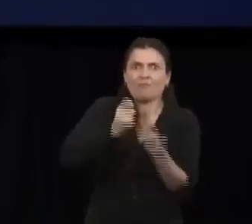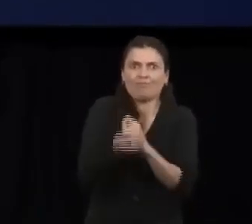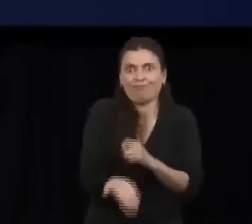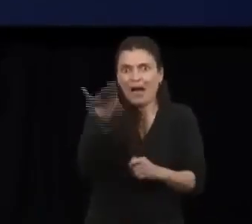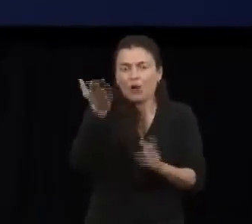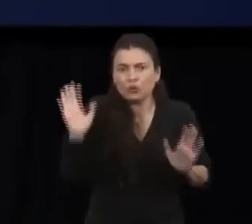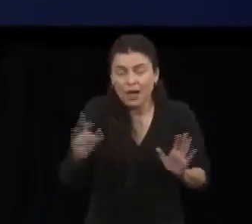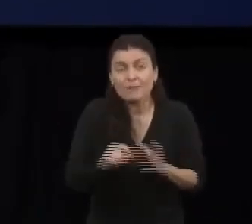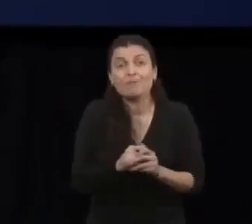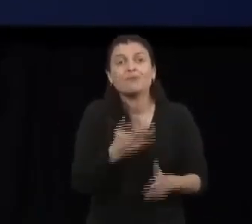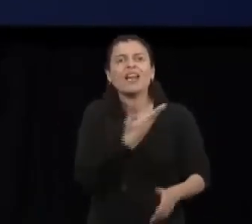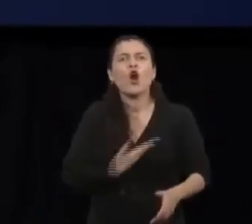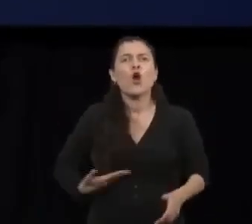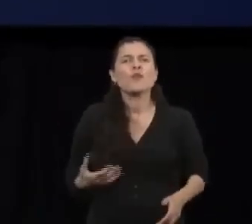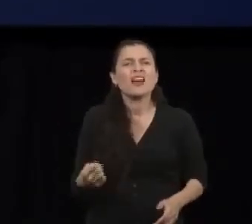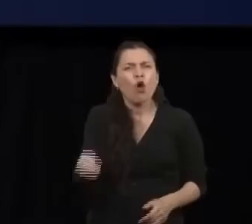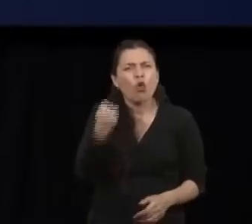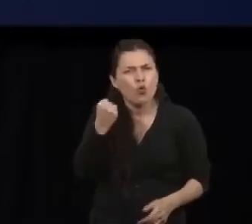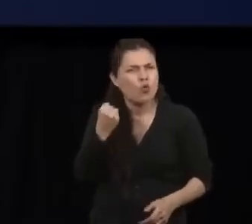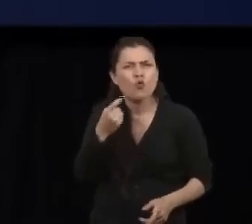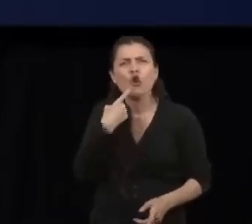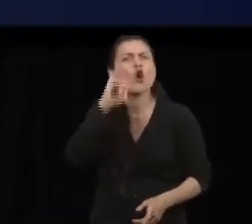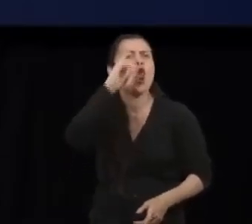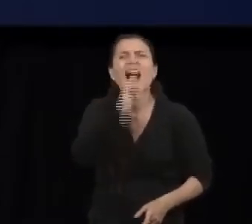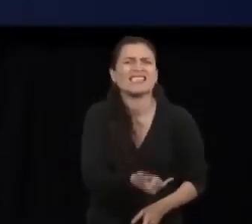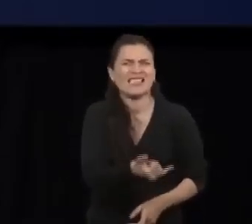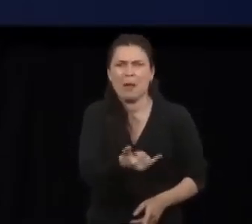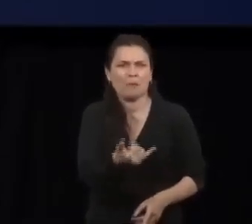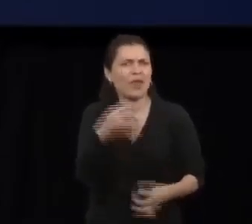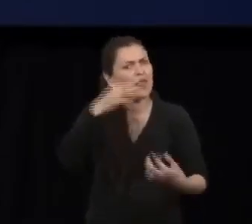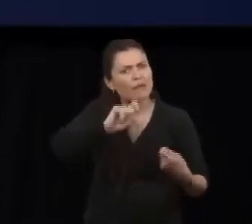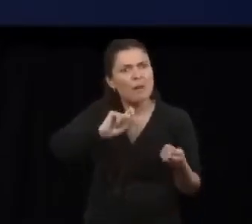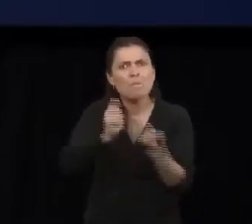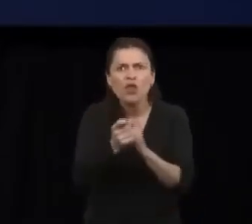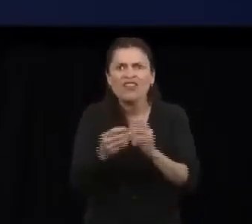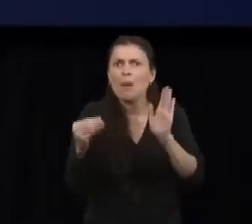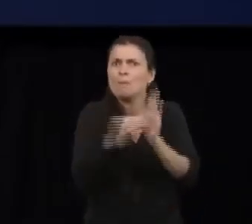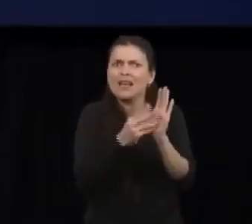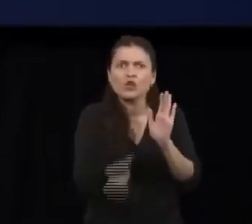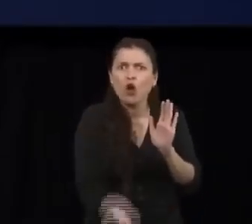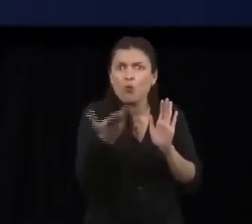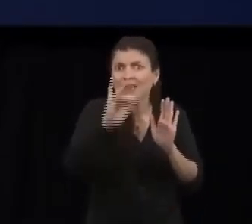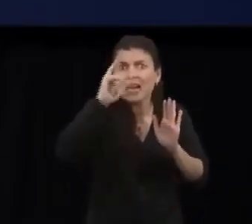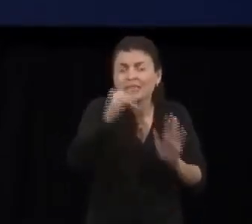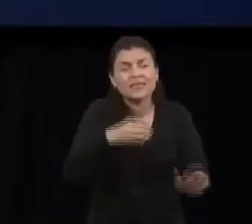it not only made price controls, but also when demand began to escape